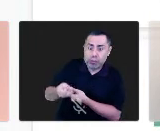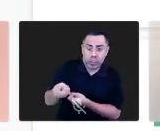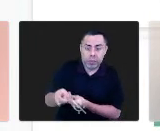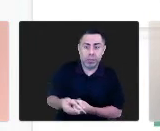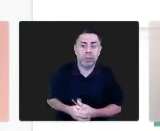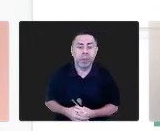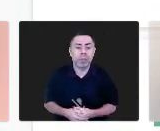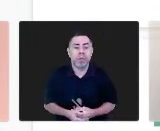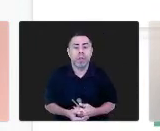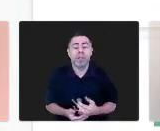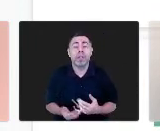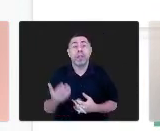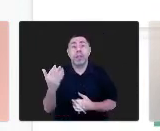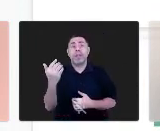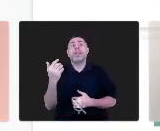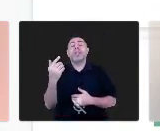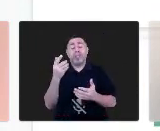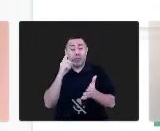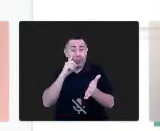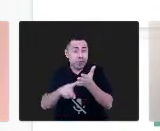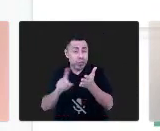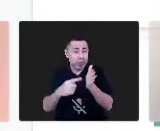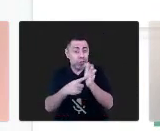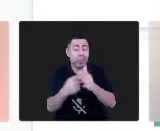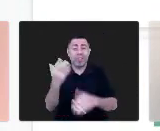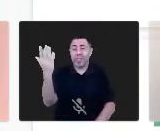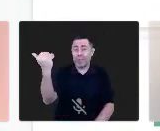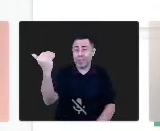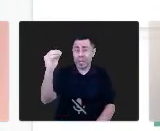on job boards so when you're actually out there are applying for jobs you're applying for a small